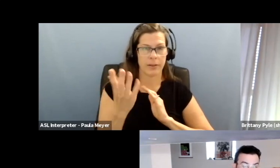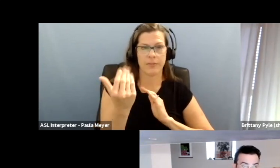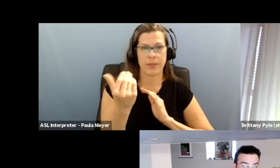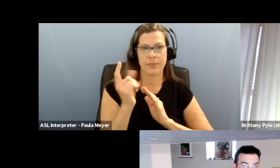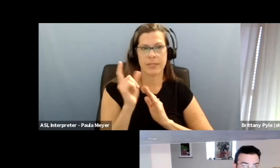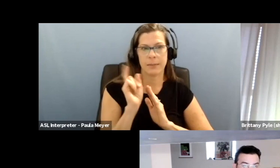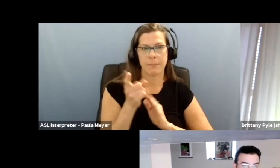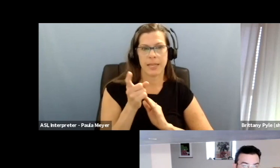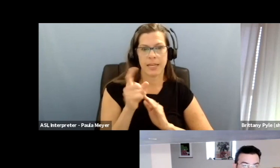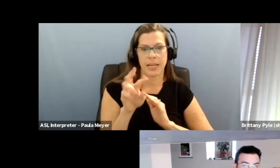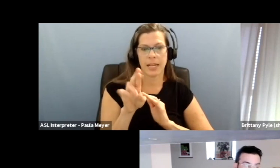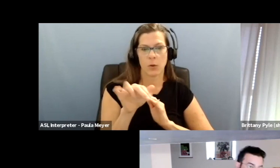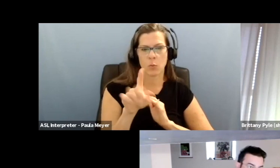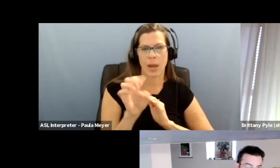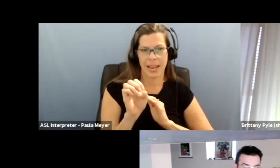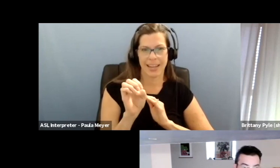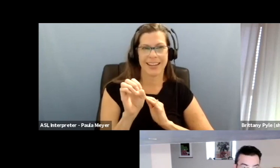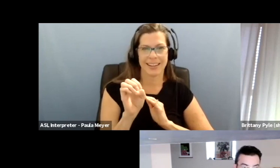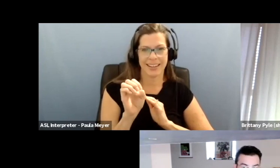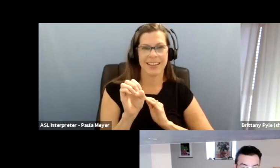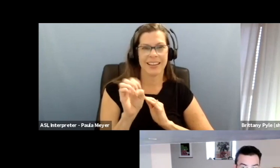So every 15 minutes, you will be charged an additional fee.